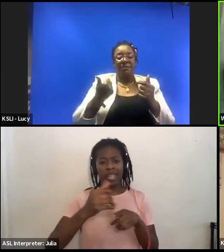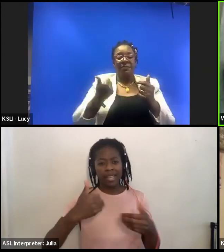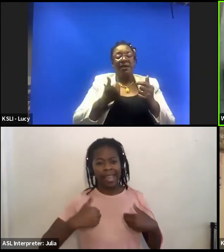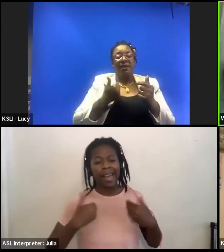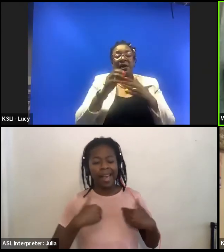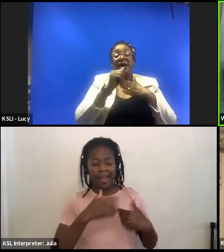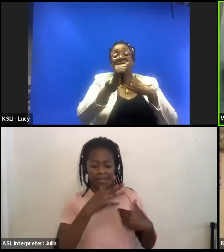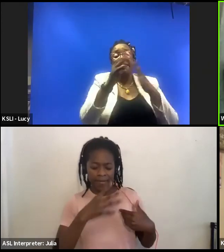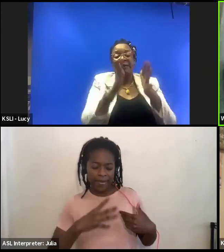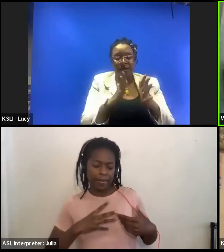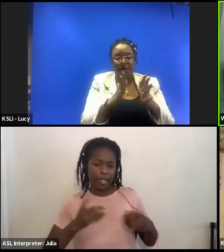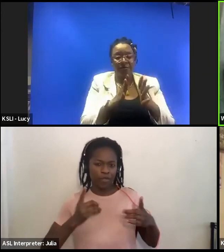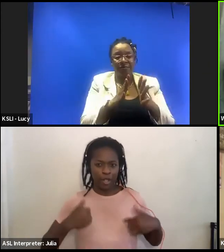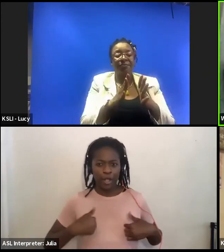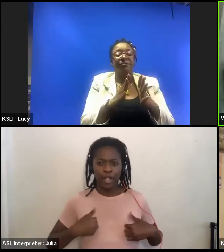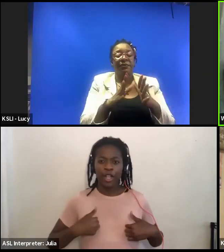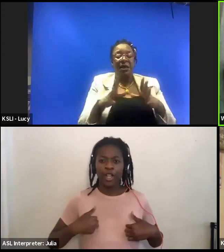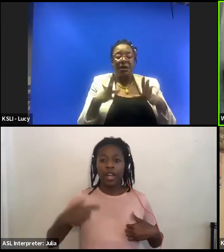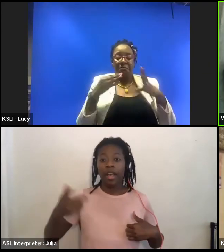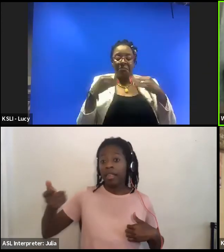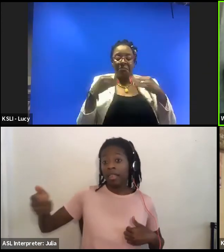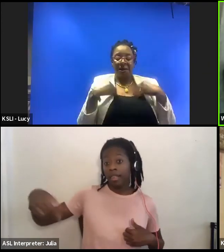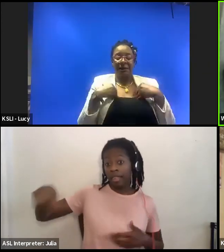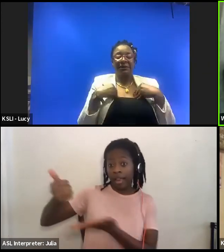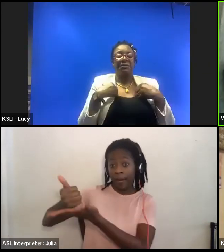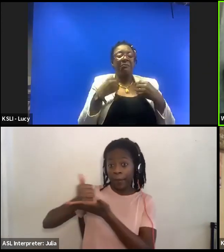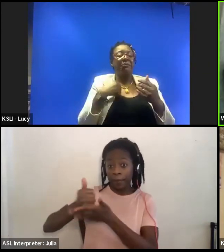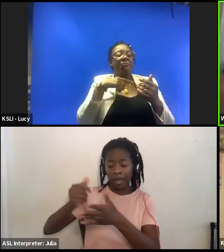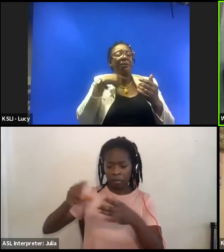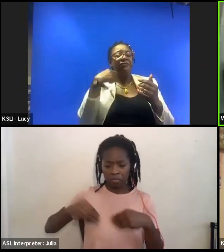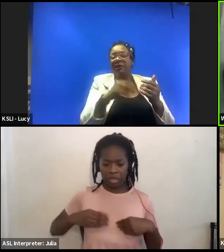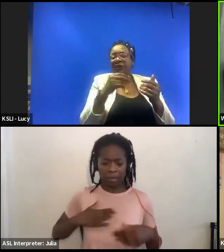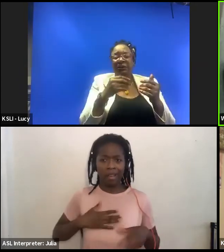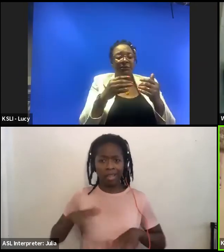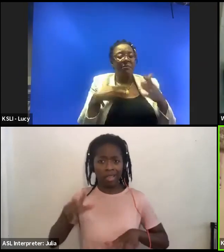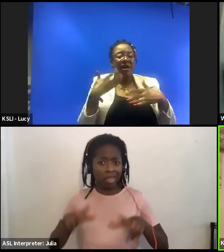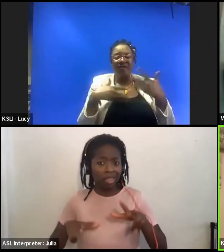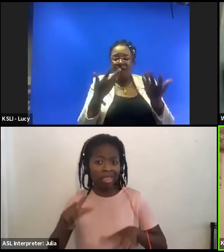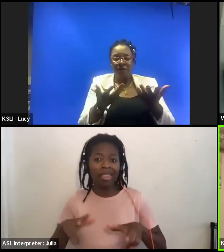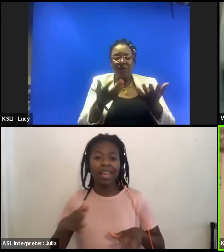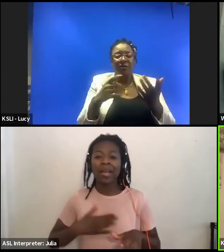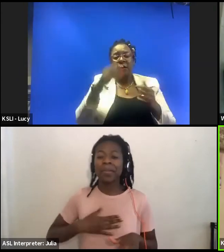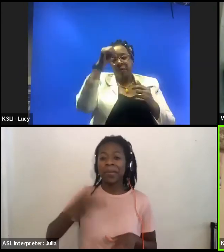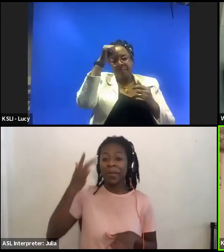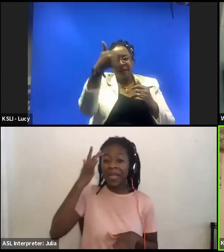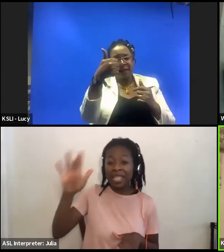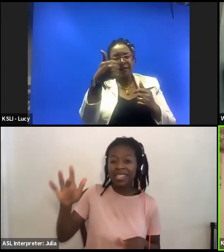it made me embrace my awkwardness, it made me embrace my brilliance, it made me just be